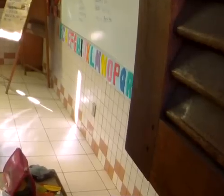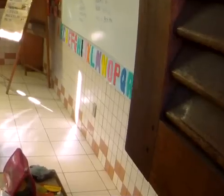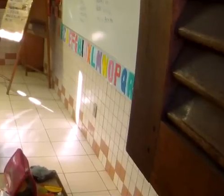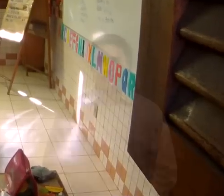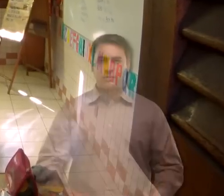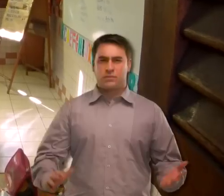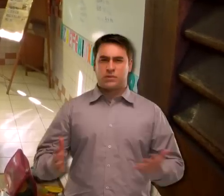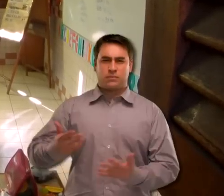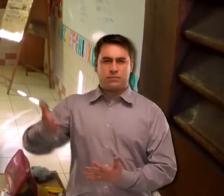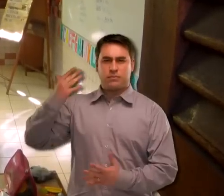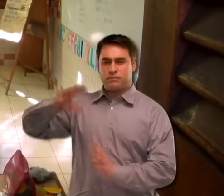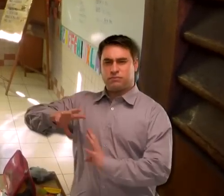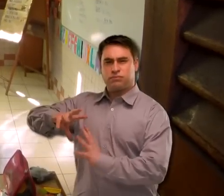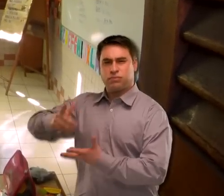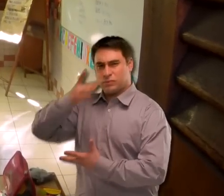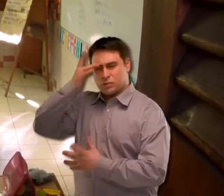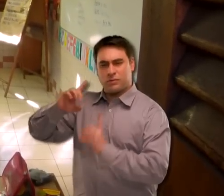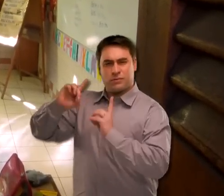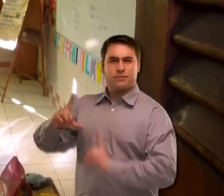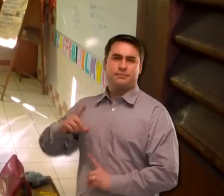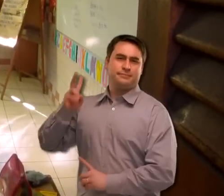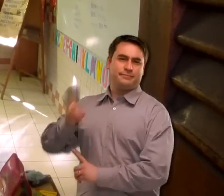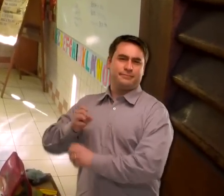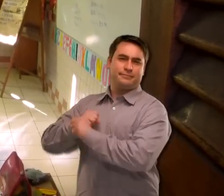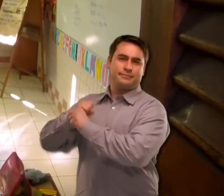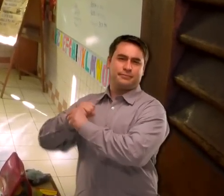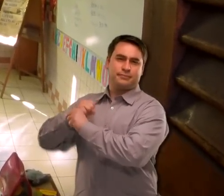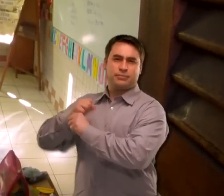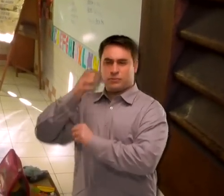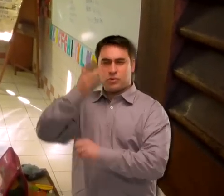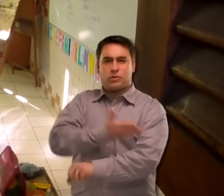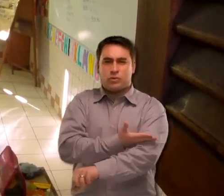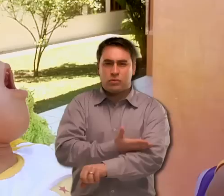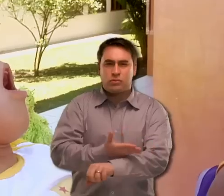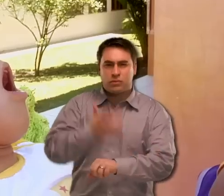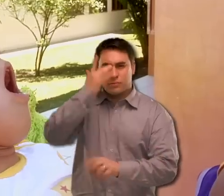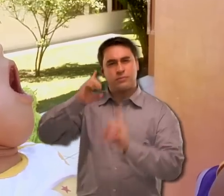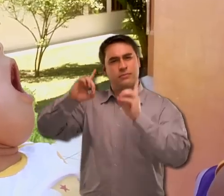Since the beginning of time, there’s always been people who are different , so people have to get used to it.